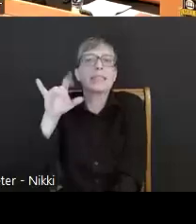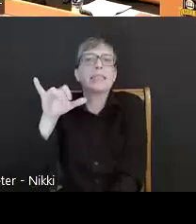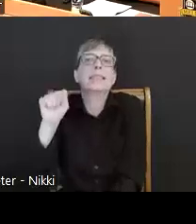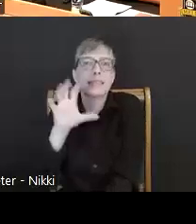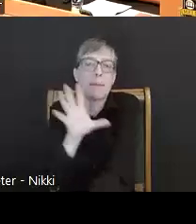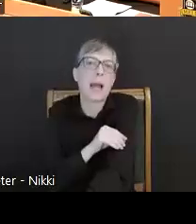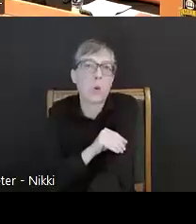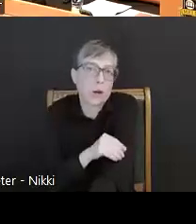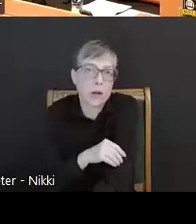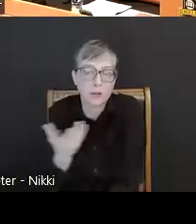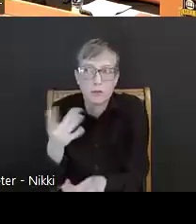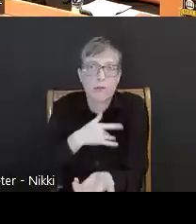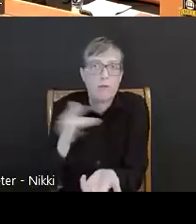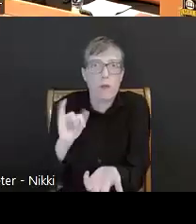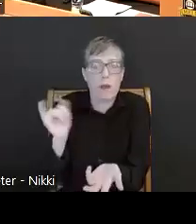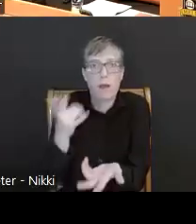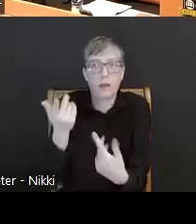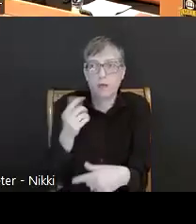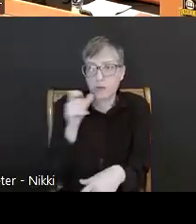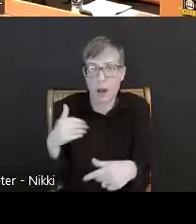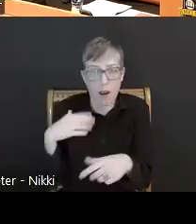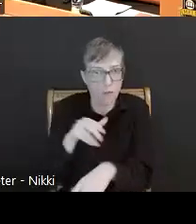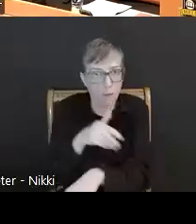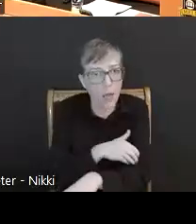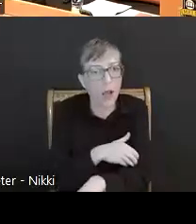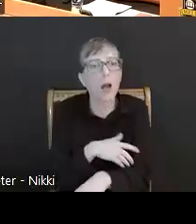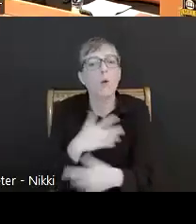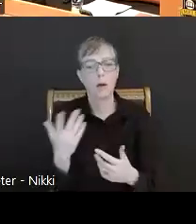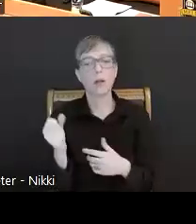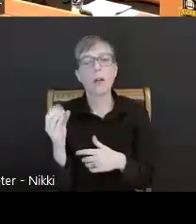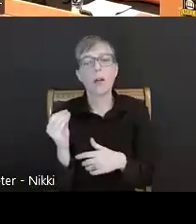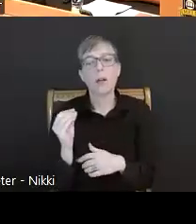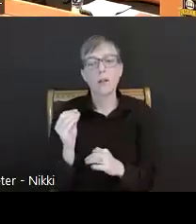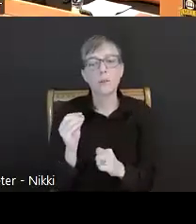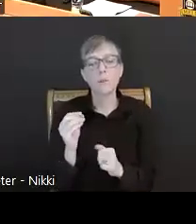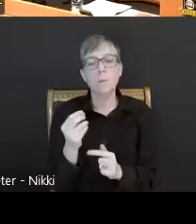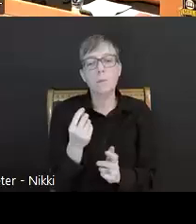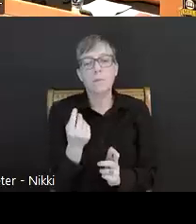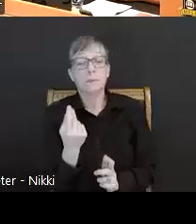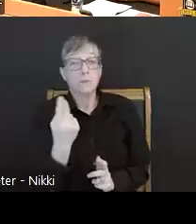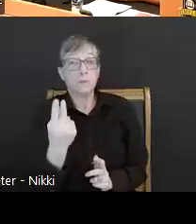me and um some of the work that we did was working on kind of building a sense of empathy